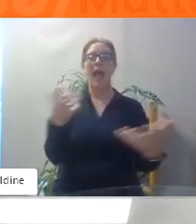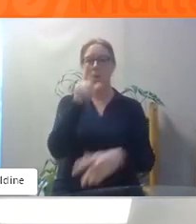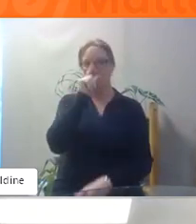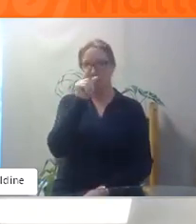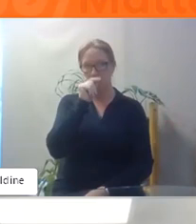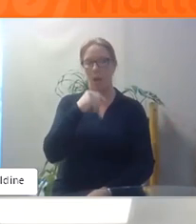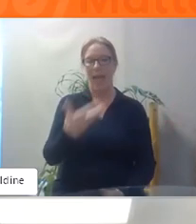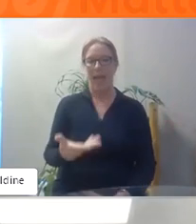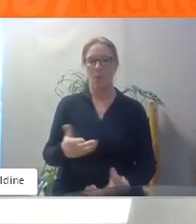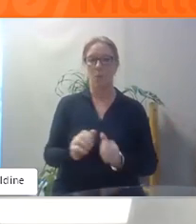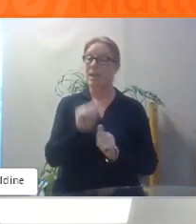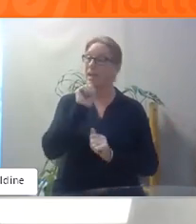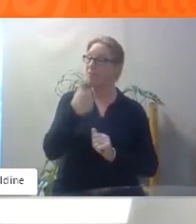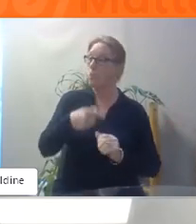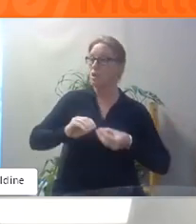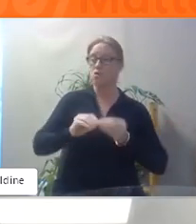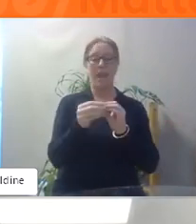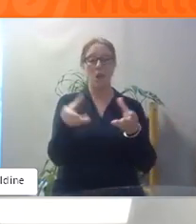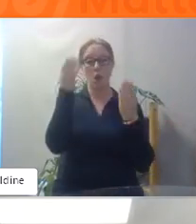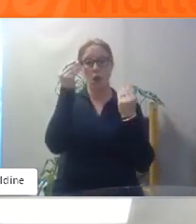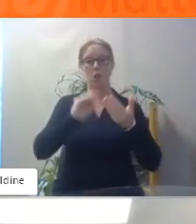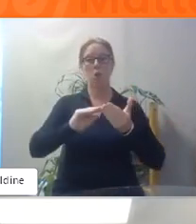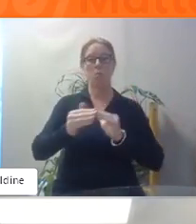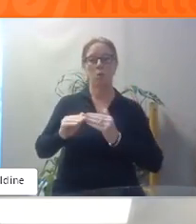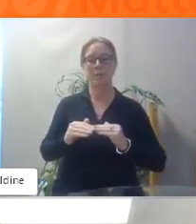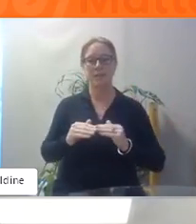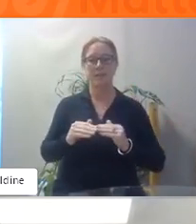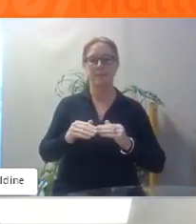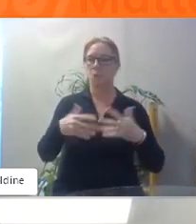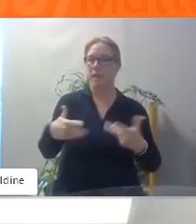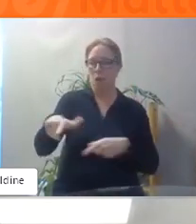if we create learning communities within the local schools over there.